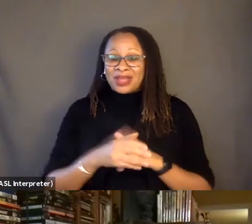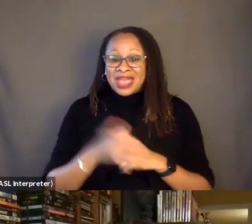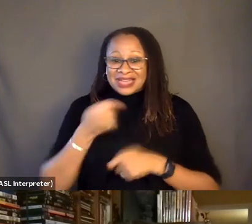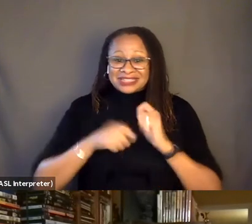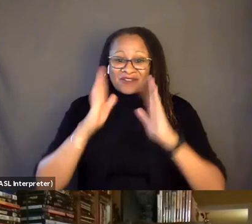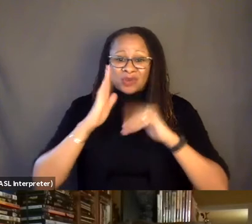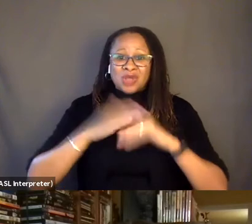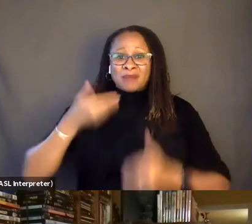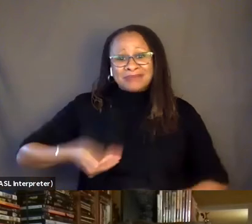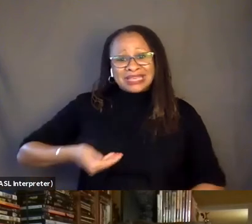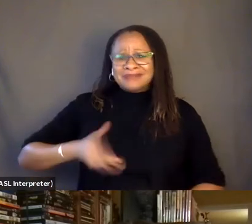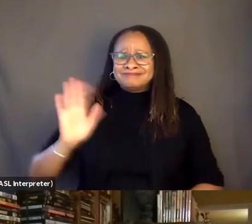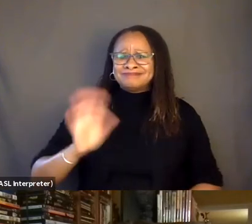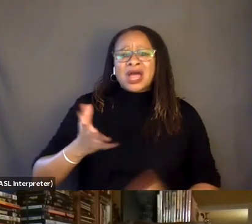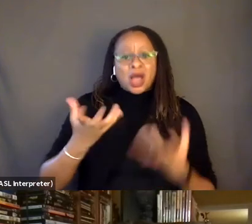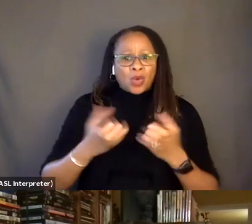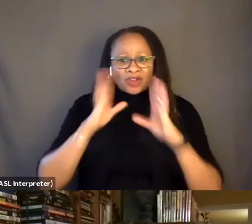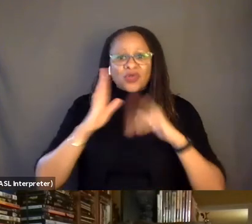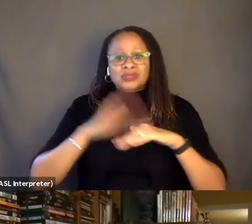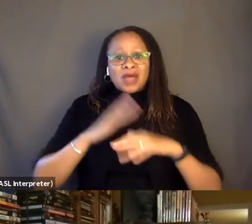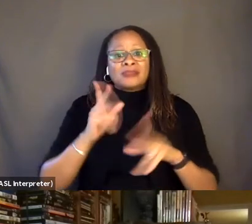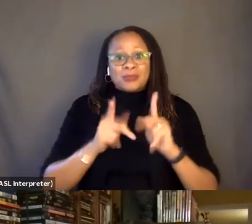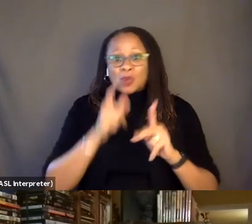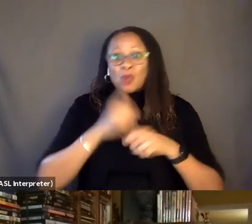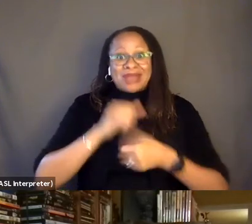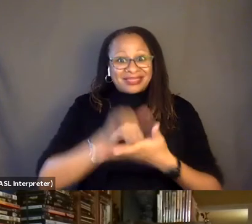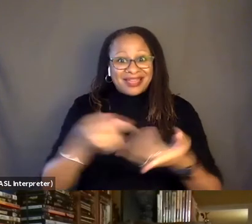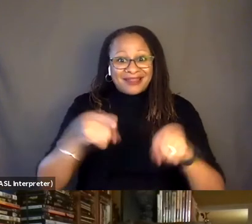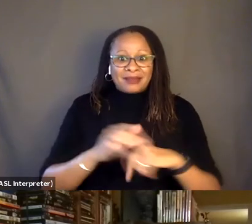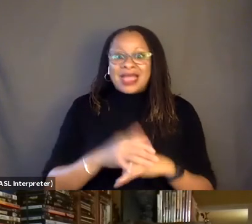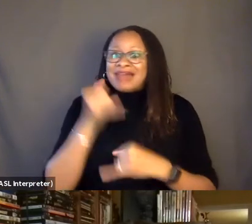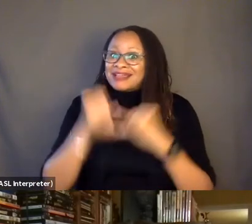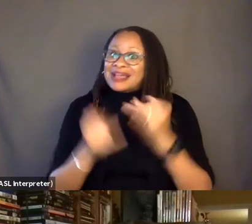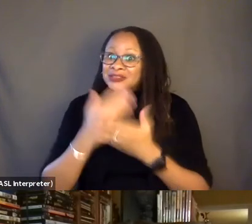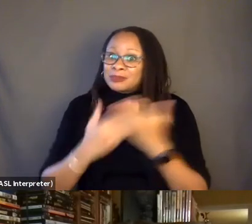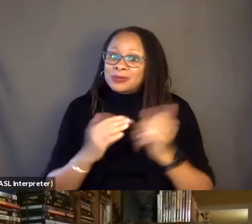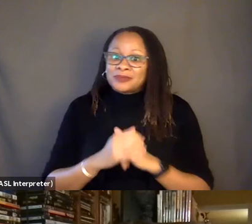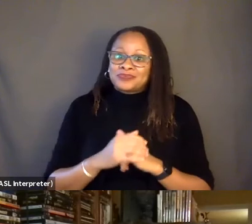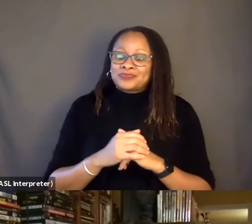I want to focus on all the people that made that happen. So, oh, last part is, what you're going through